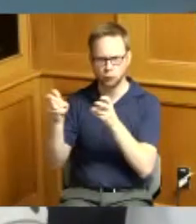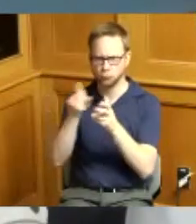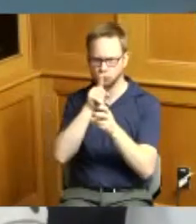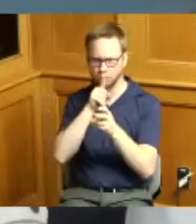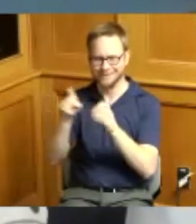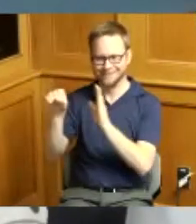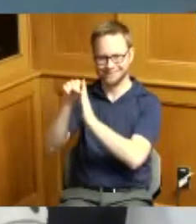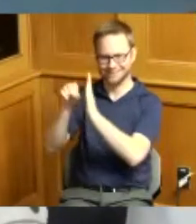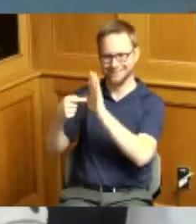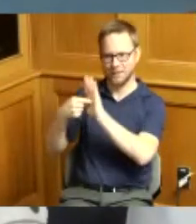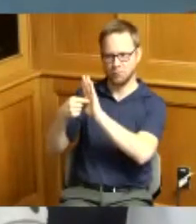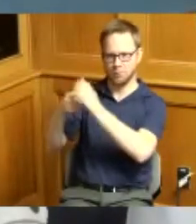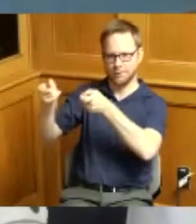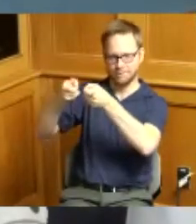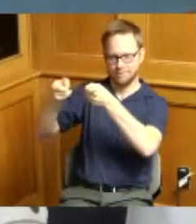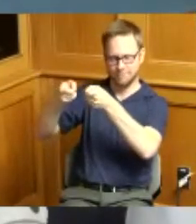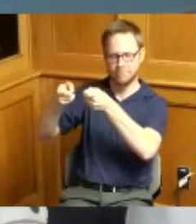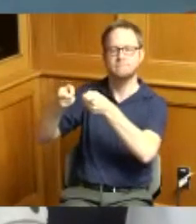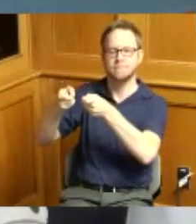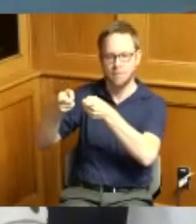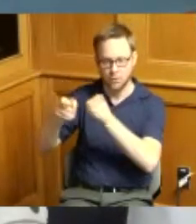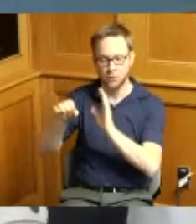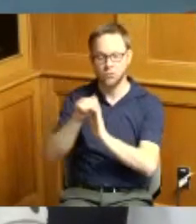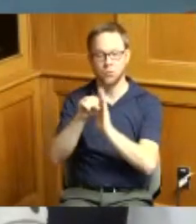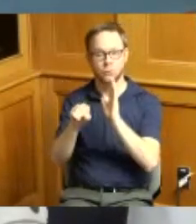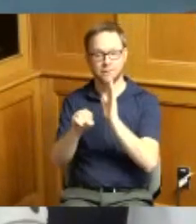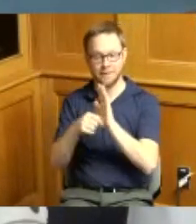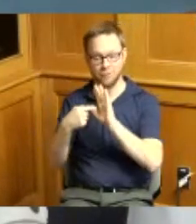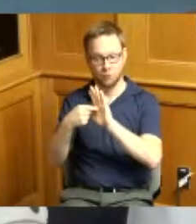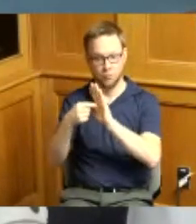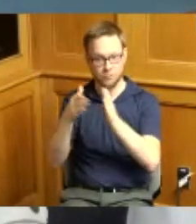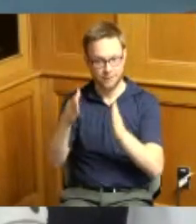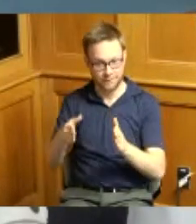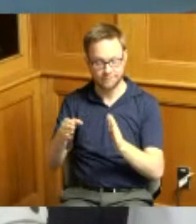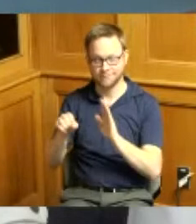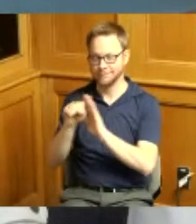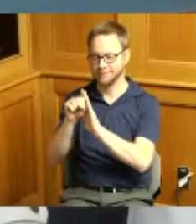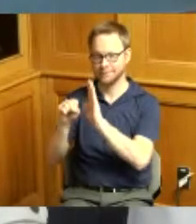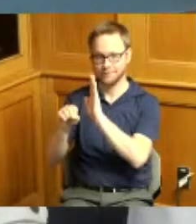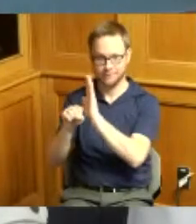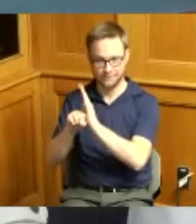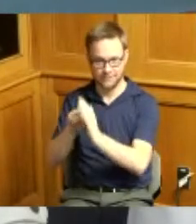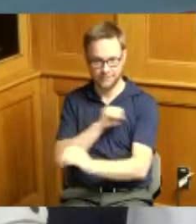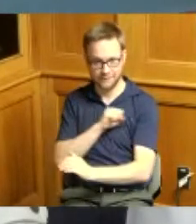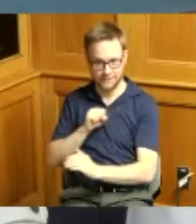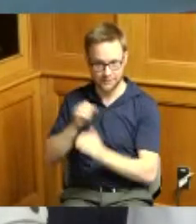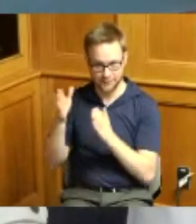so your state representatives and your state senators will be on this August